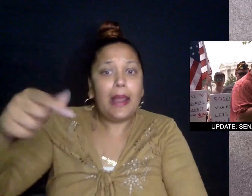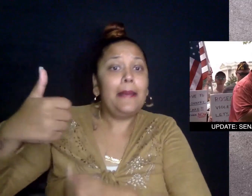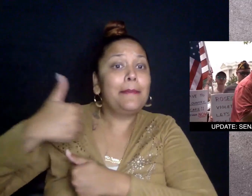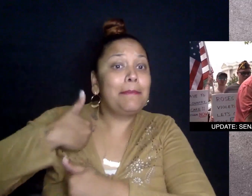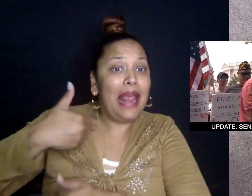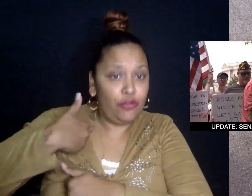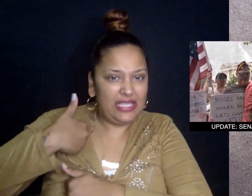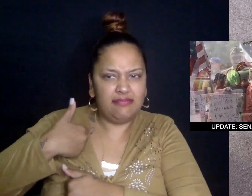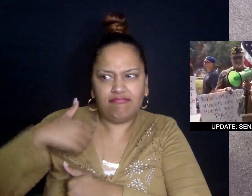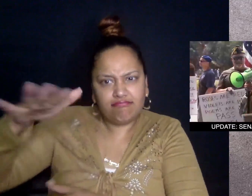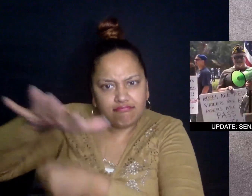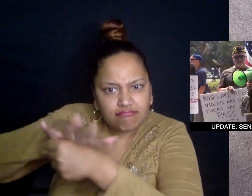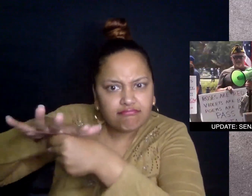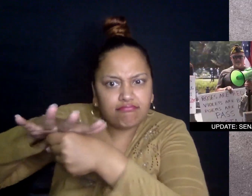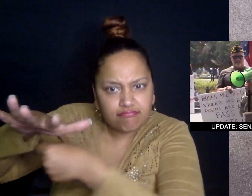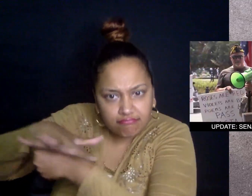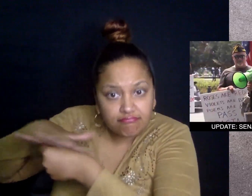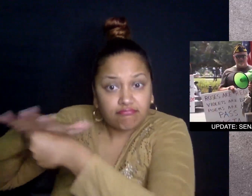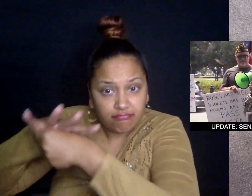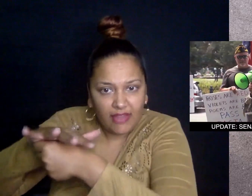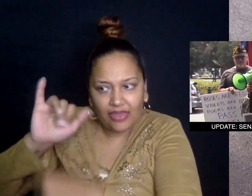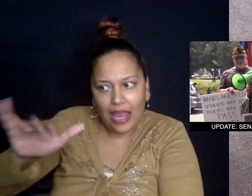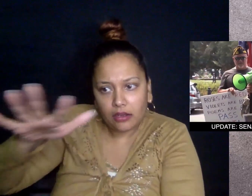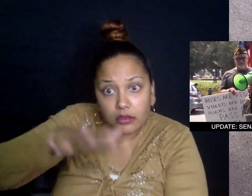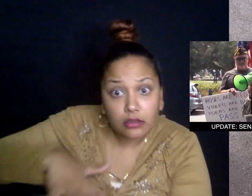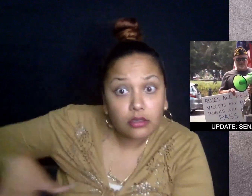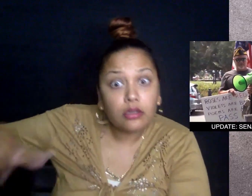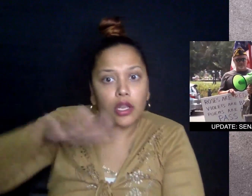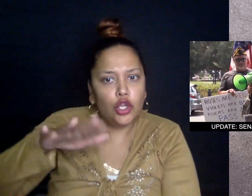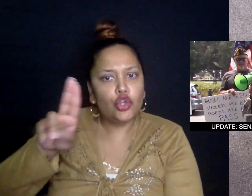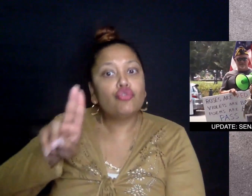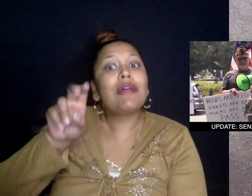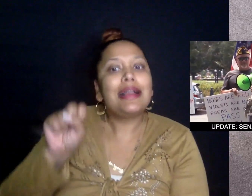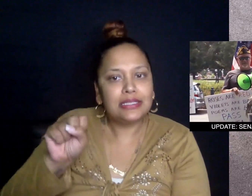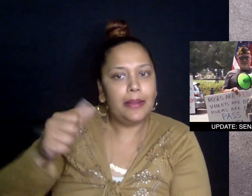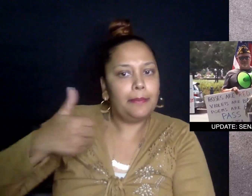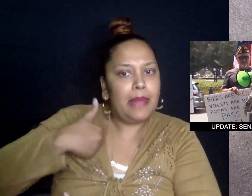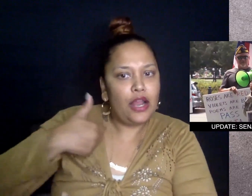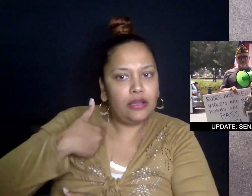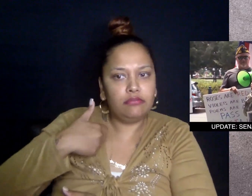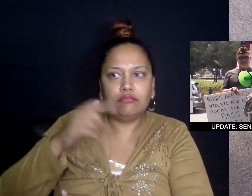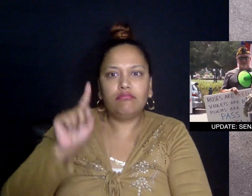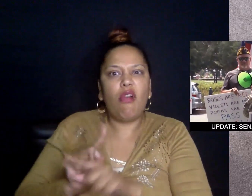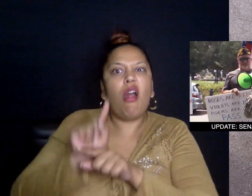burn pits were used to burn everything from trash to human waste and chemicals at military